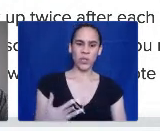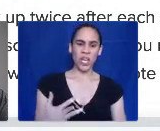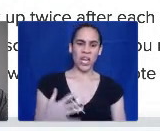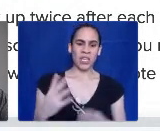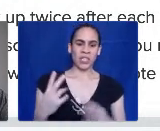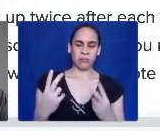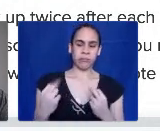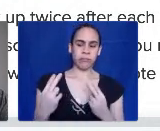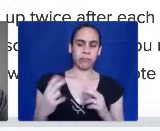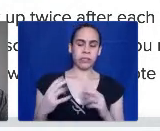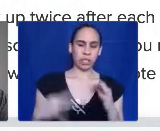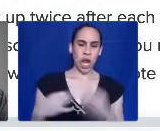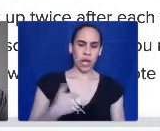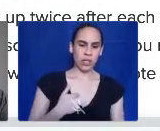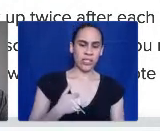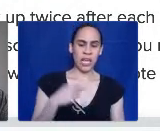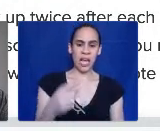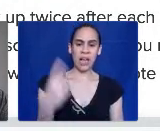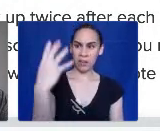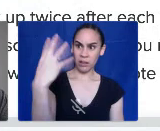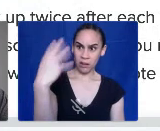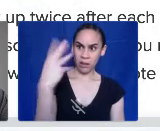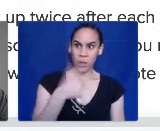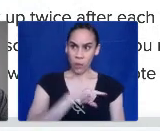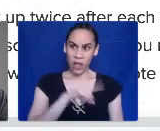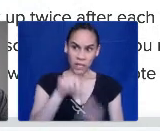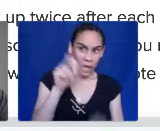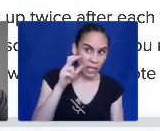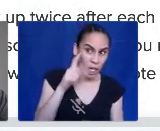the audio quality can they hear you clearly what your background looks like unfortunately we're